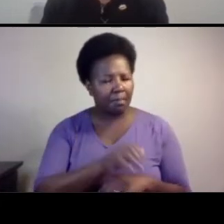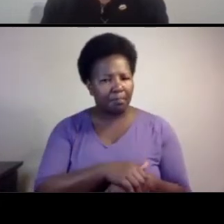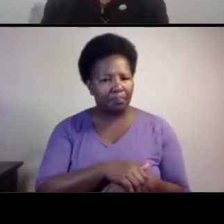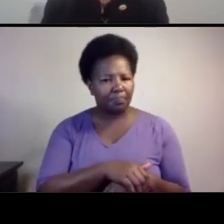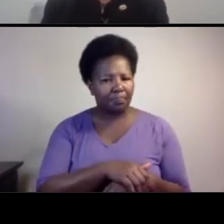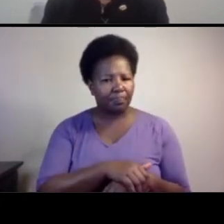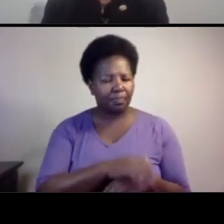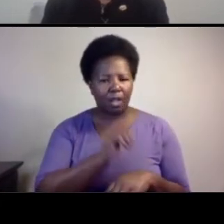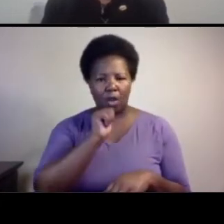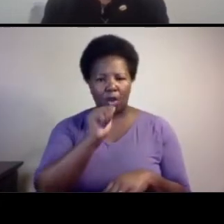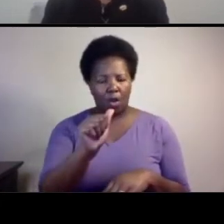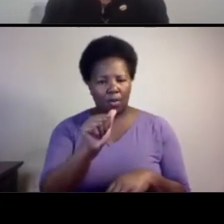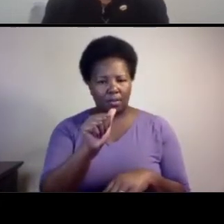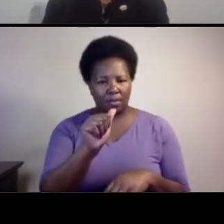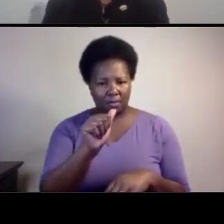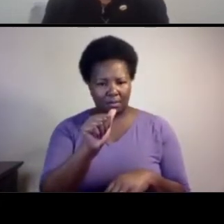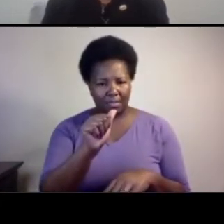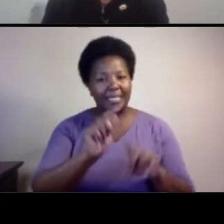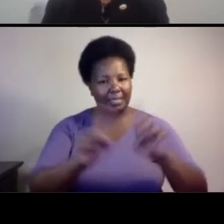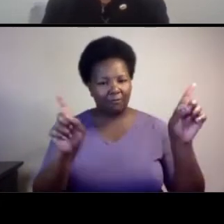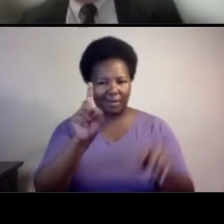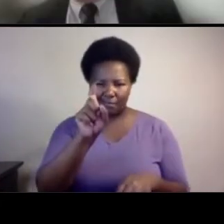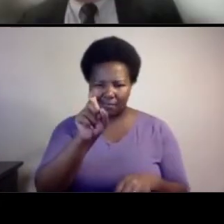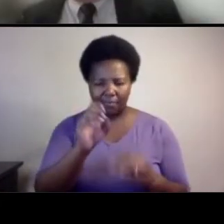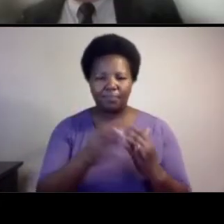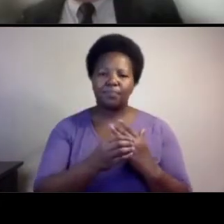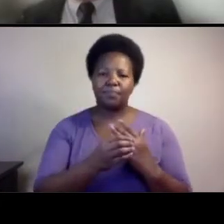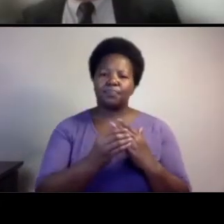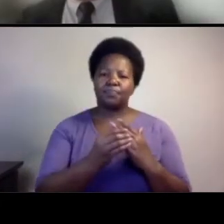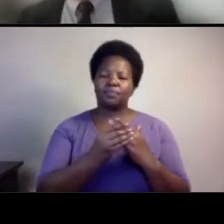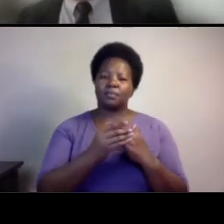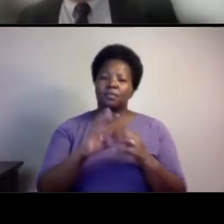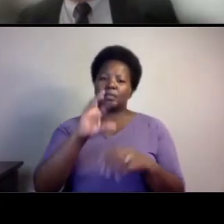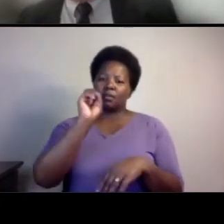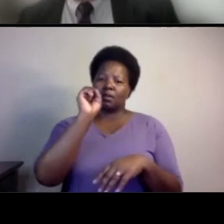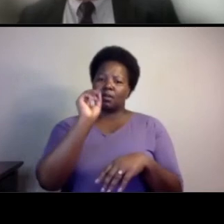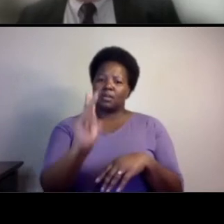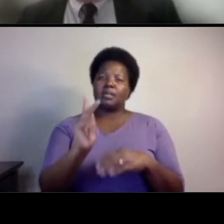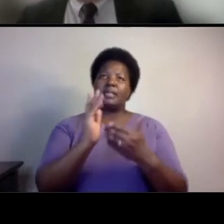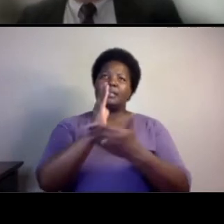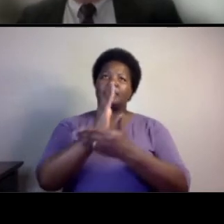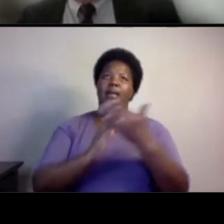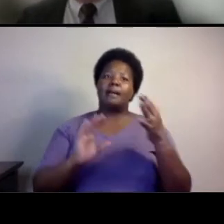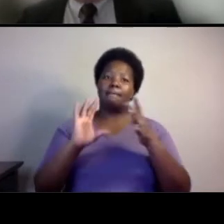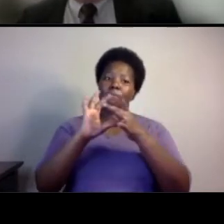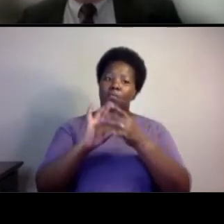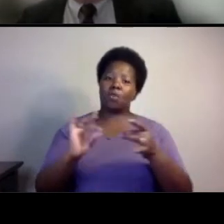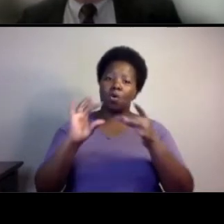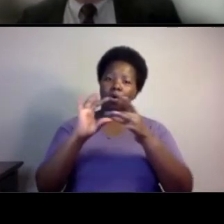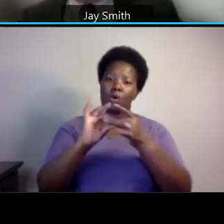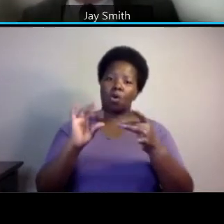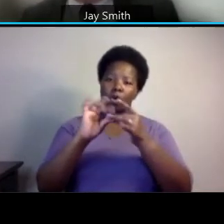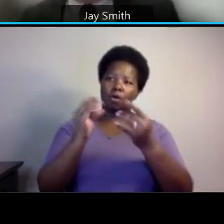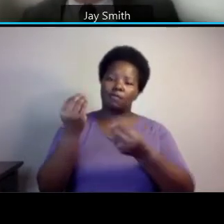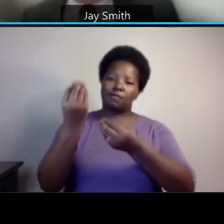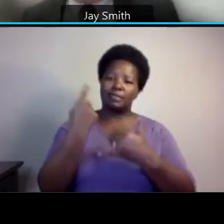i guess i can take that one uh there some of the comments we received including slowing the traffic